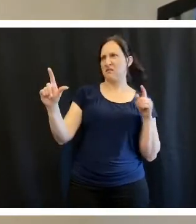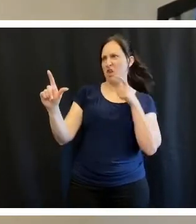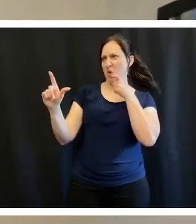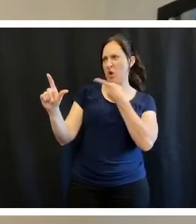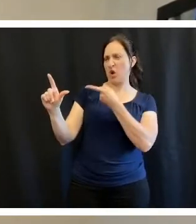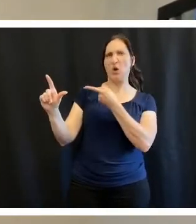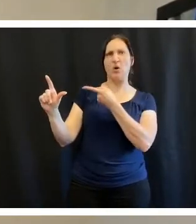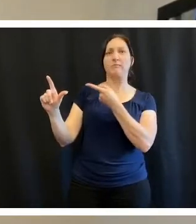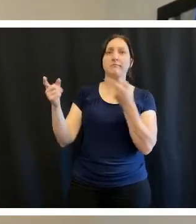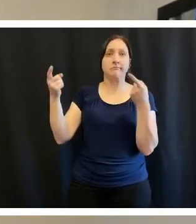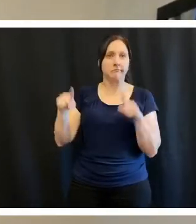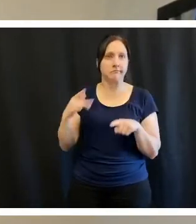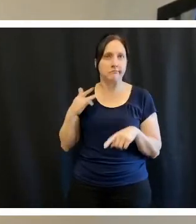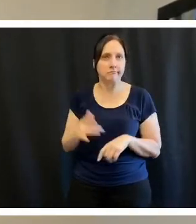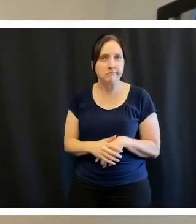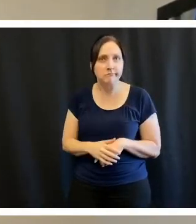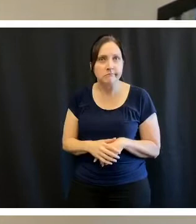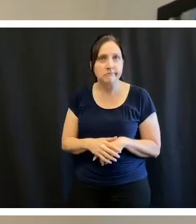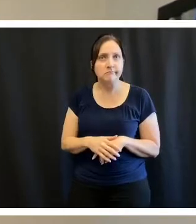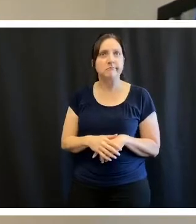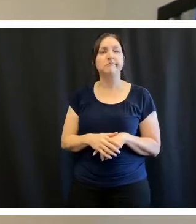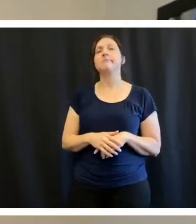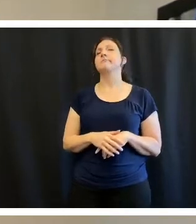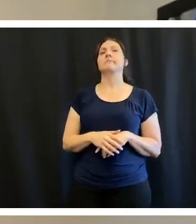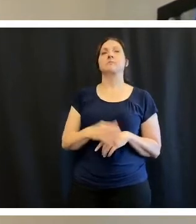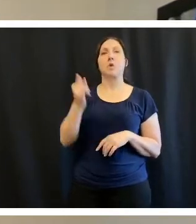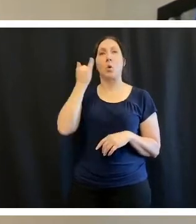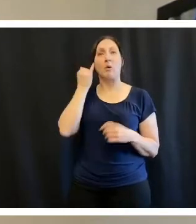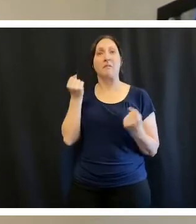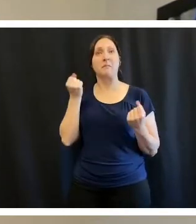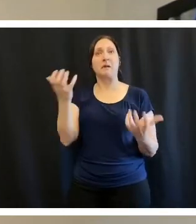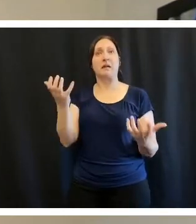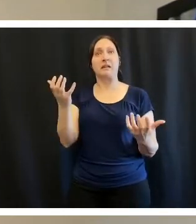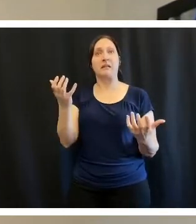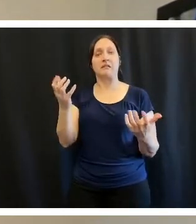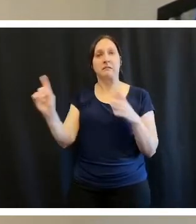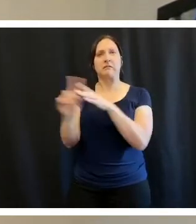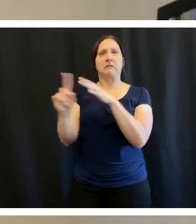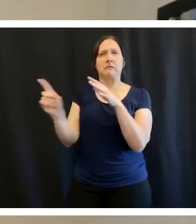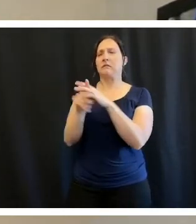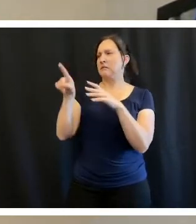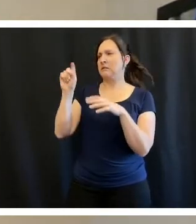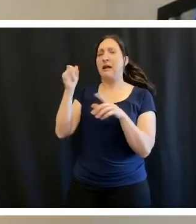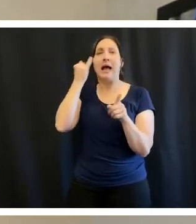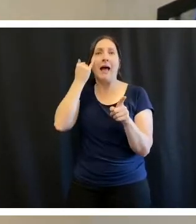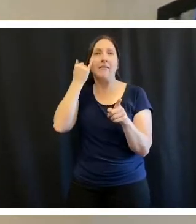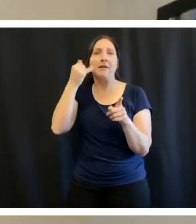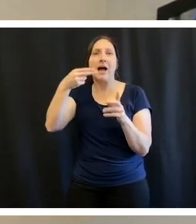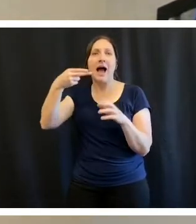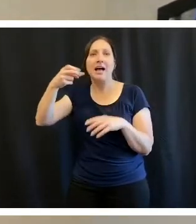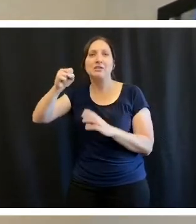that looks like once a lot of high school kids learn how to do something like that.